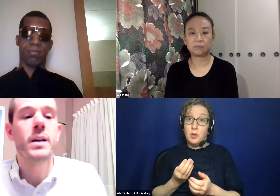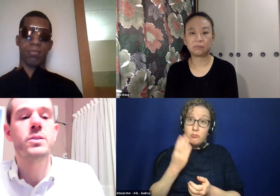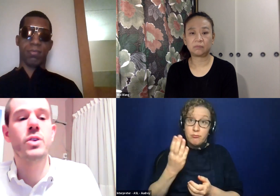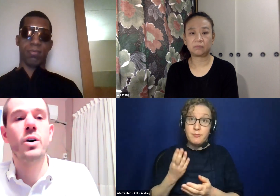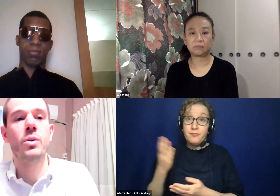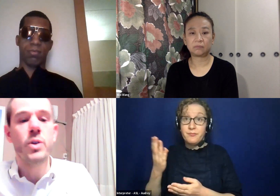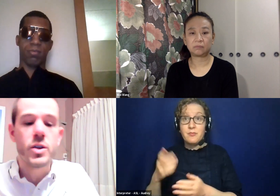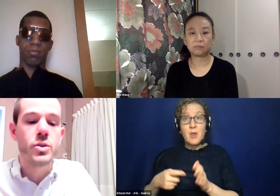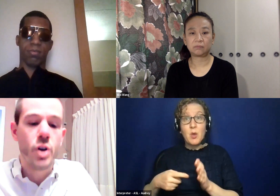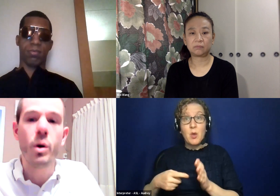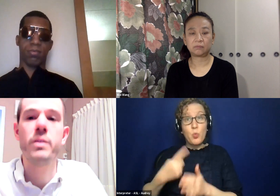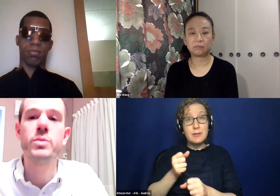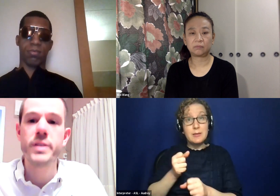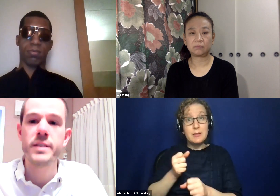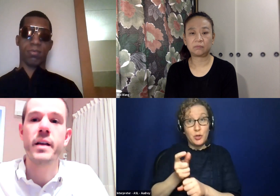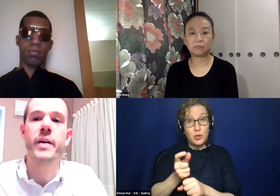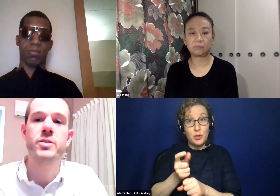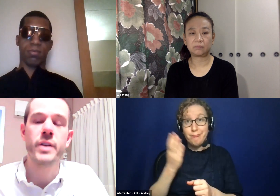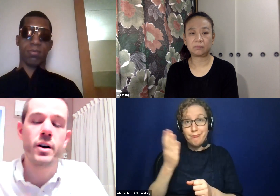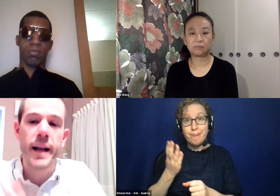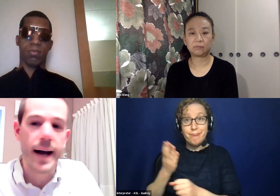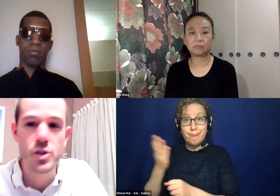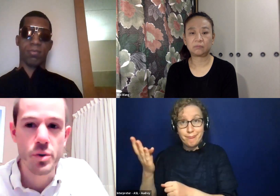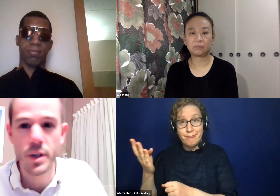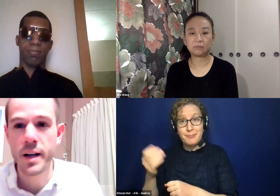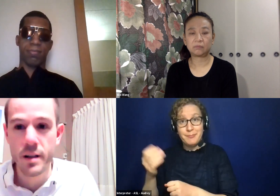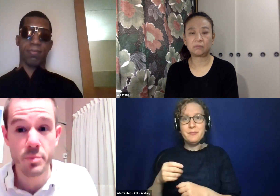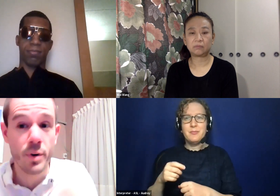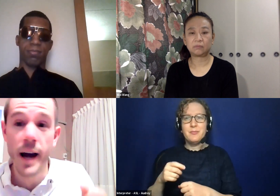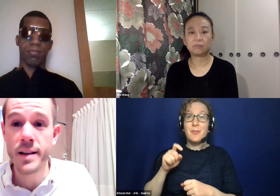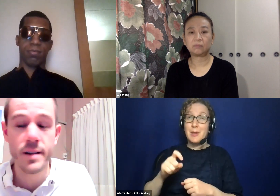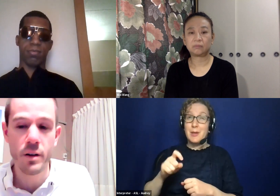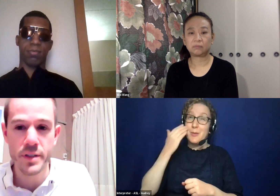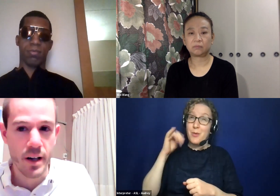So you need to know of those things in advance so they don't catch you in surprise and all of a